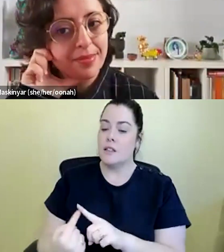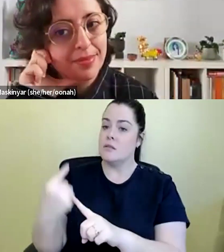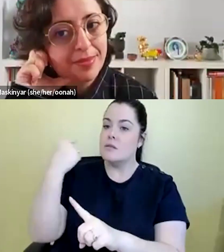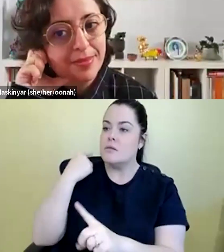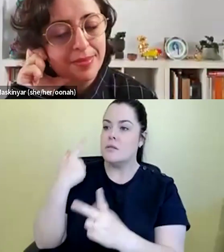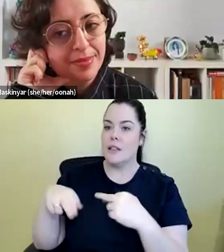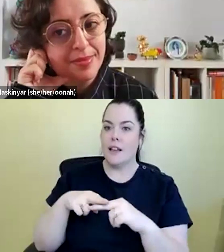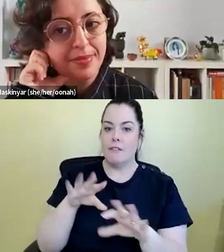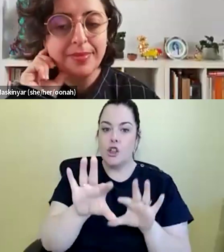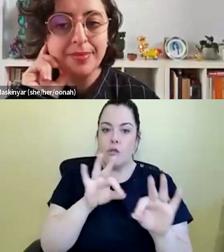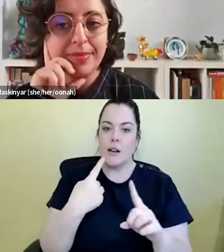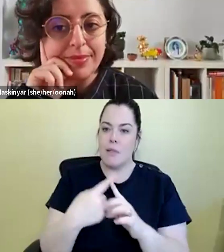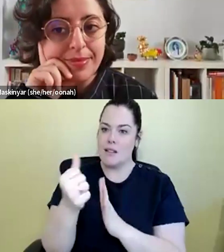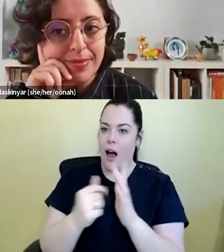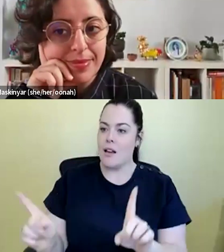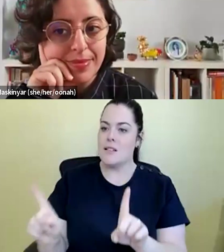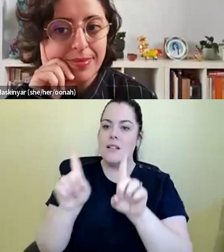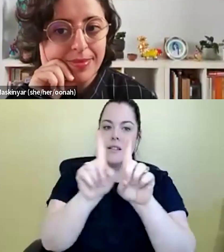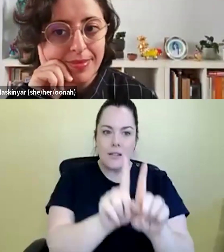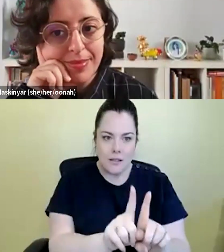the ideas have been really strong but because the curators were attached to multiple projects only